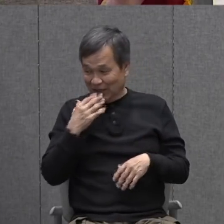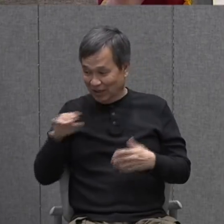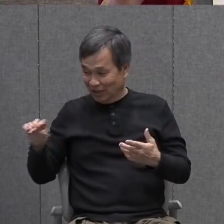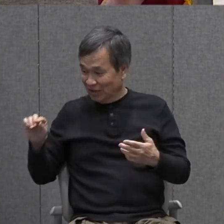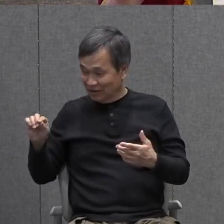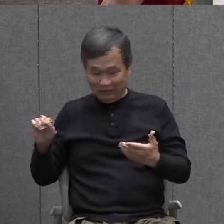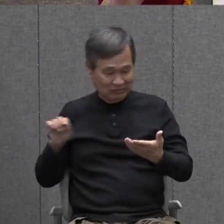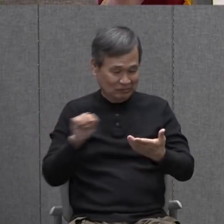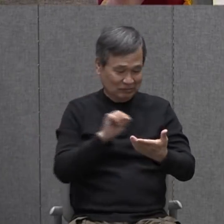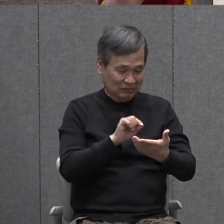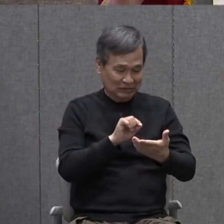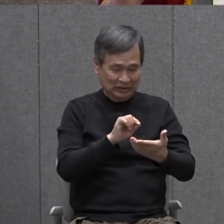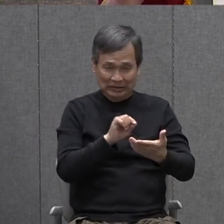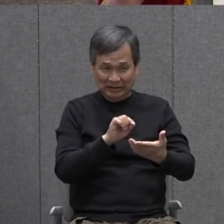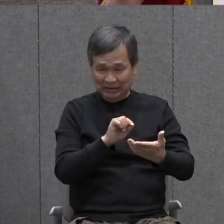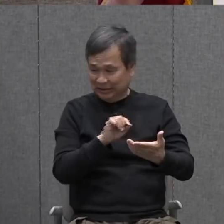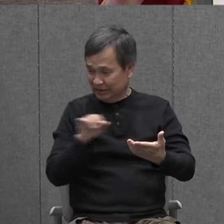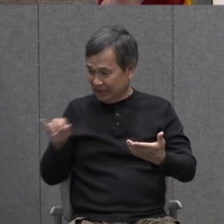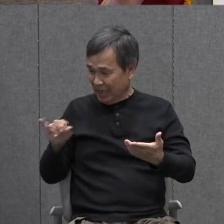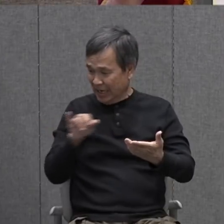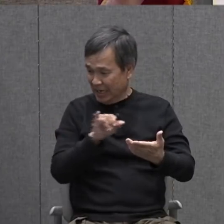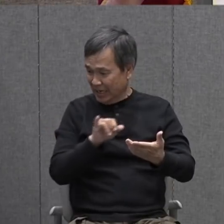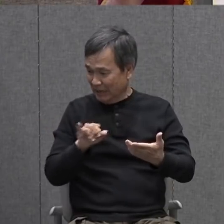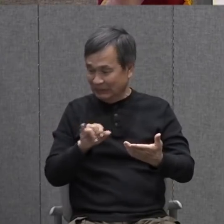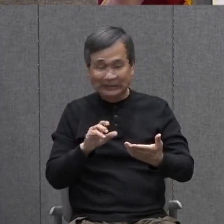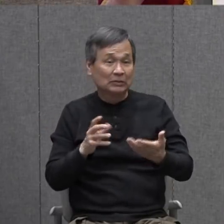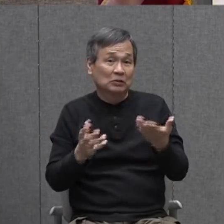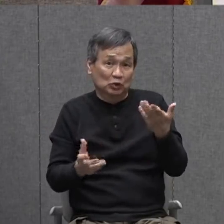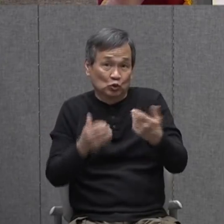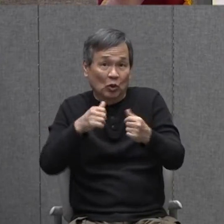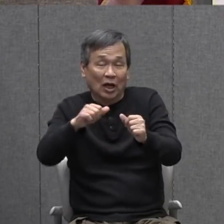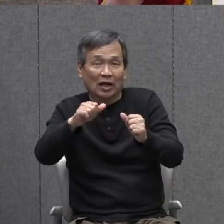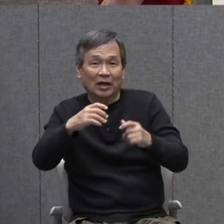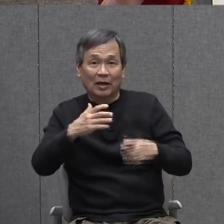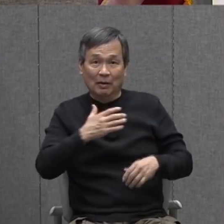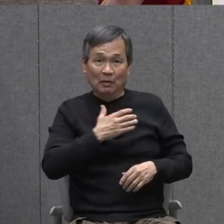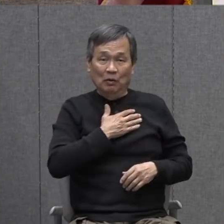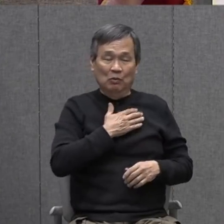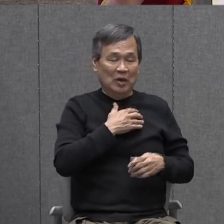I see little bits of green on my brush over here so maybe I start to color in little bits of green.